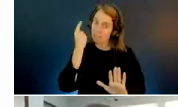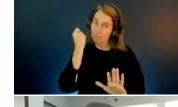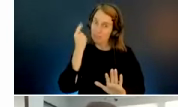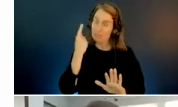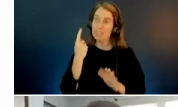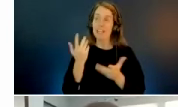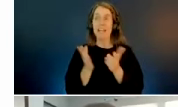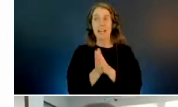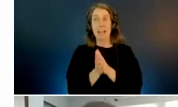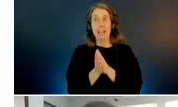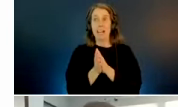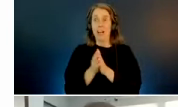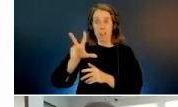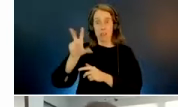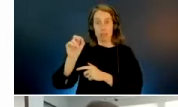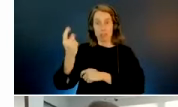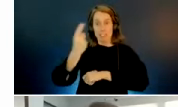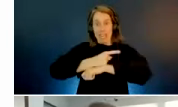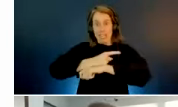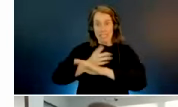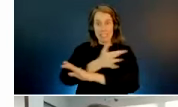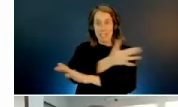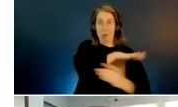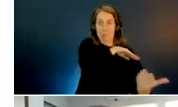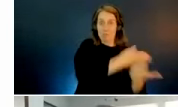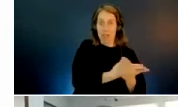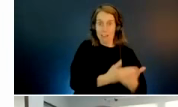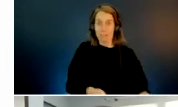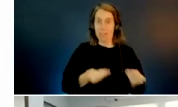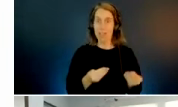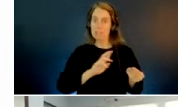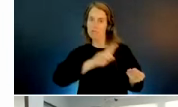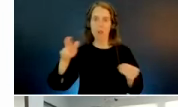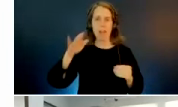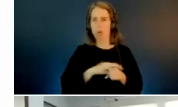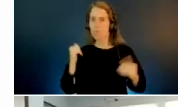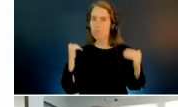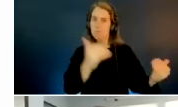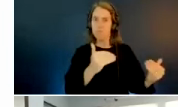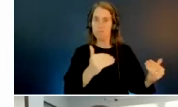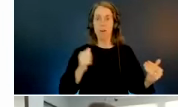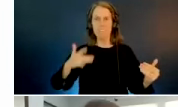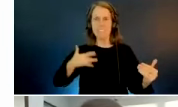you know you might not want to vote that early um it might be the most convenient way but you know